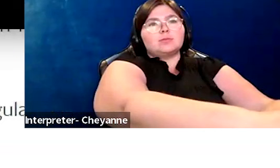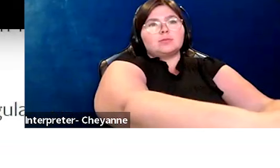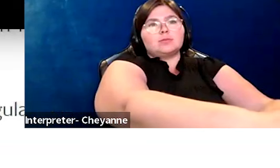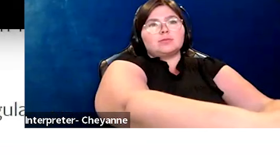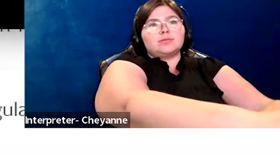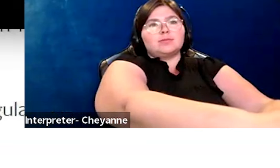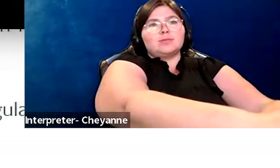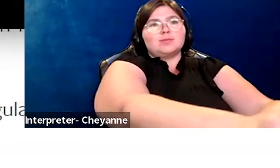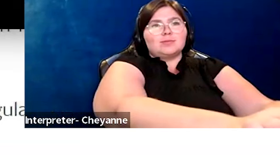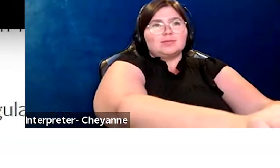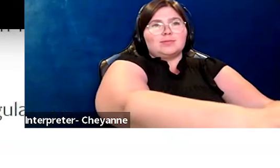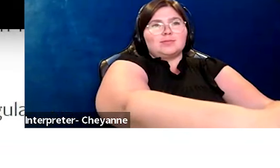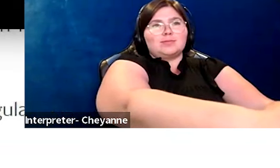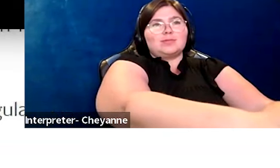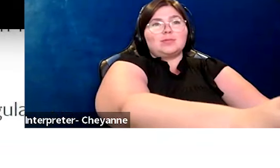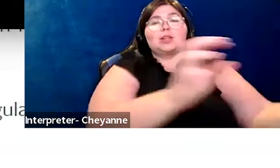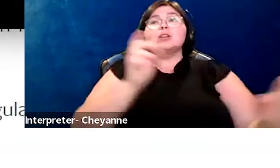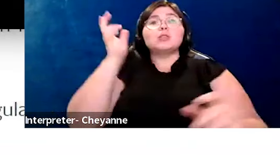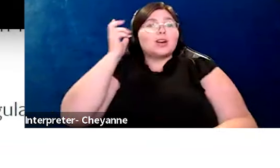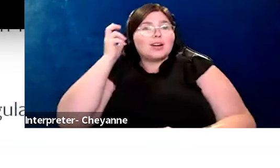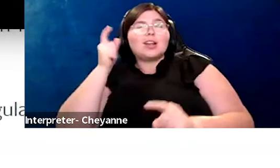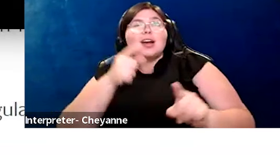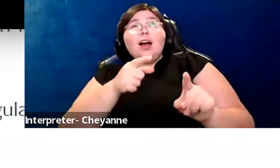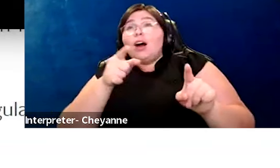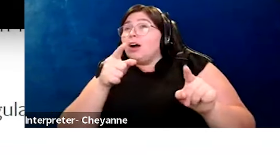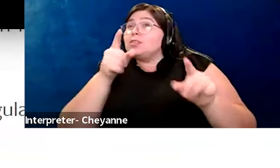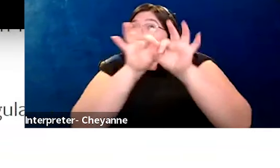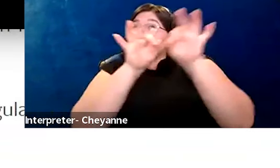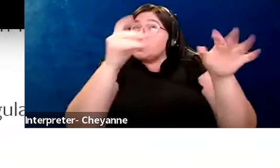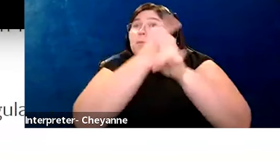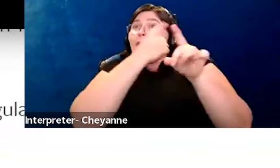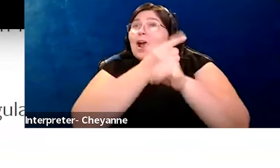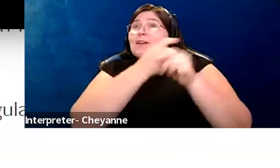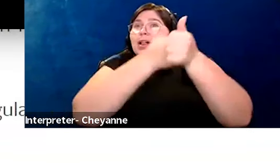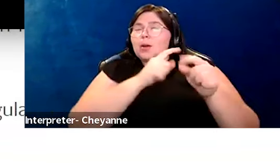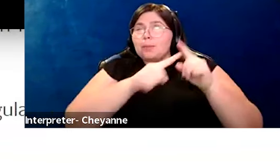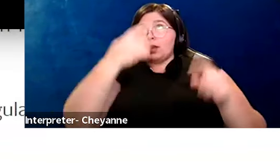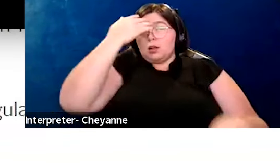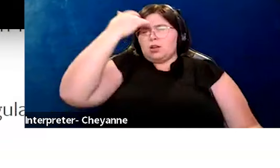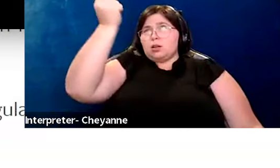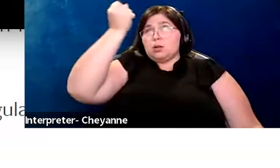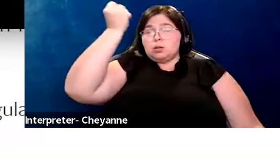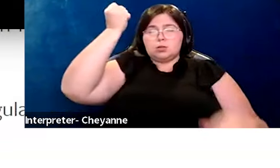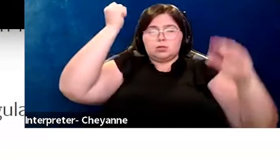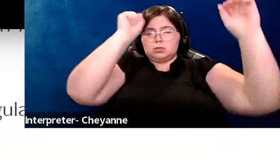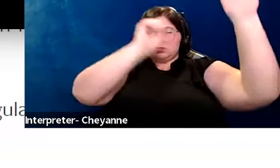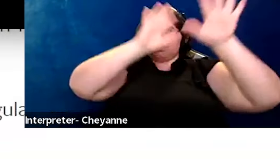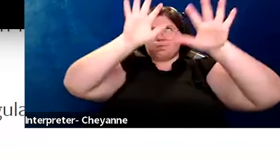And two, that it's still hard to follow along. It's hard to hold all of this information in your head when it's reading right through this formula,